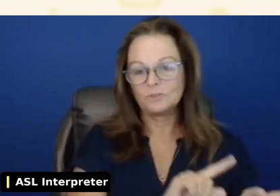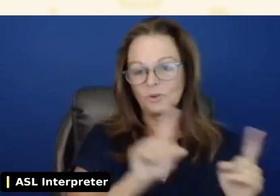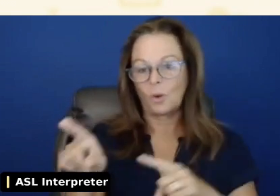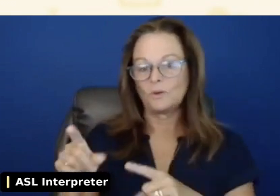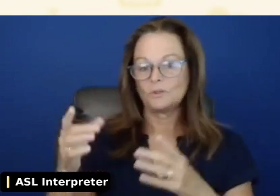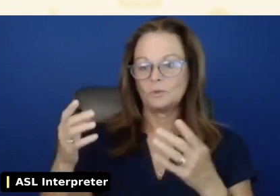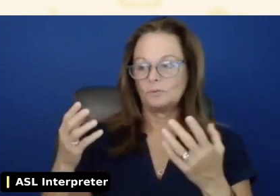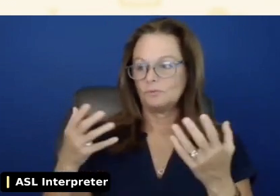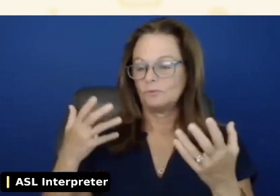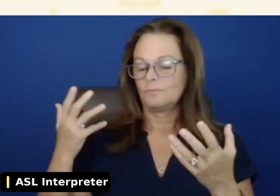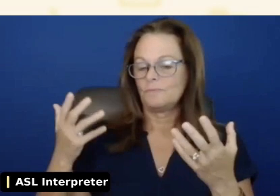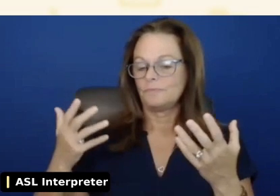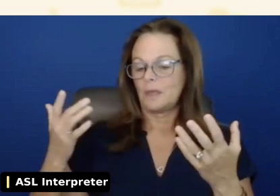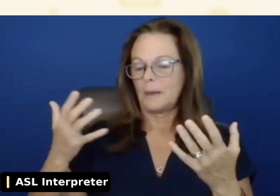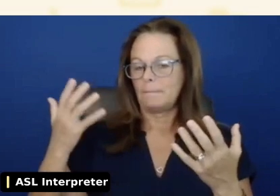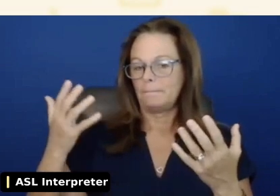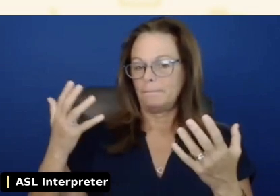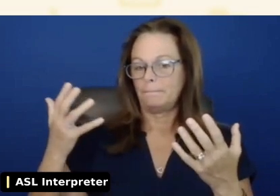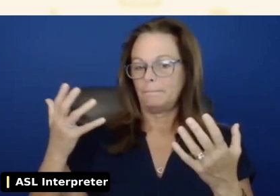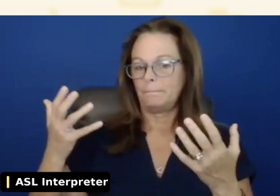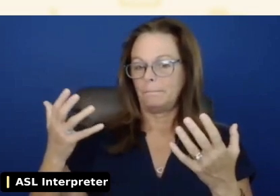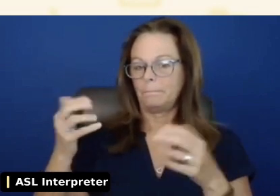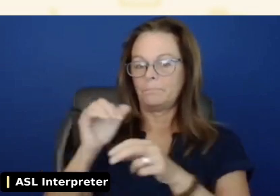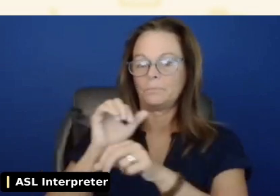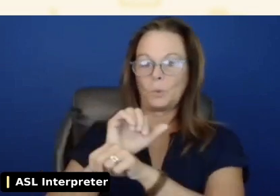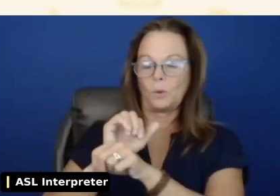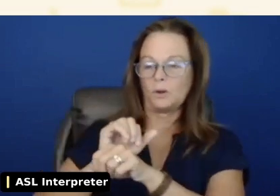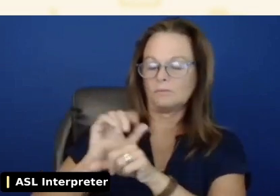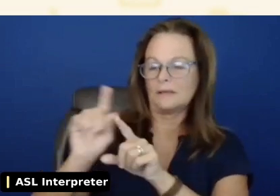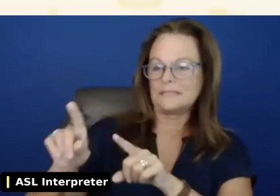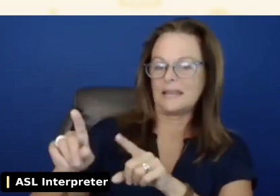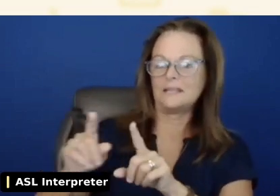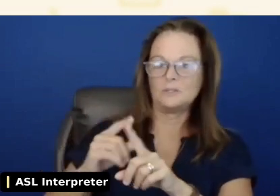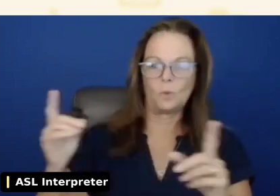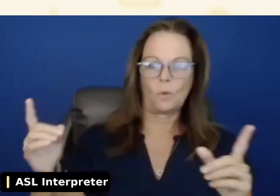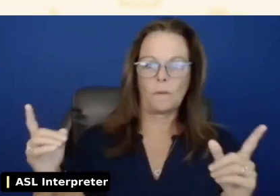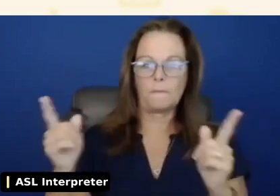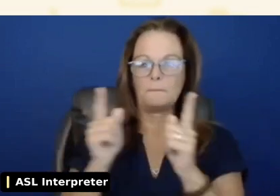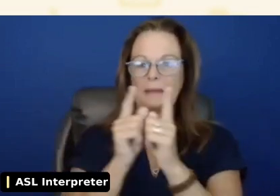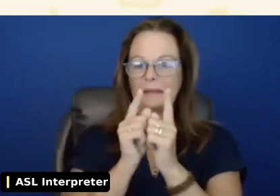to a WordCamp attendance, or a Meetup attendance in person,